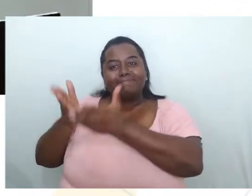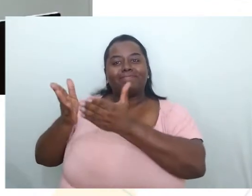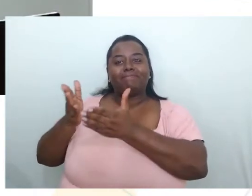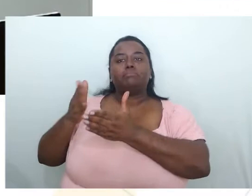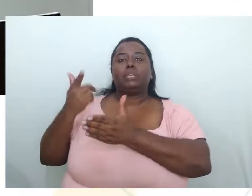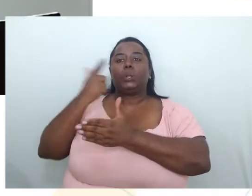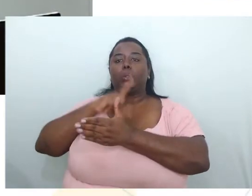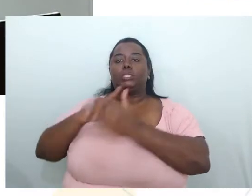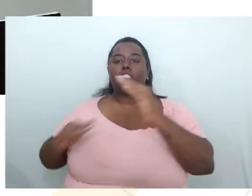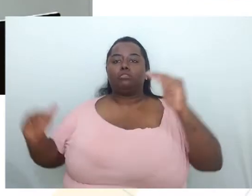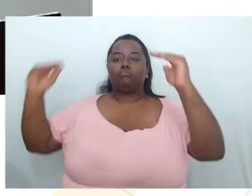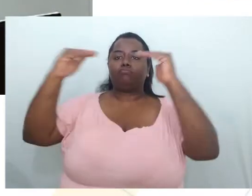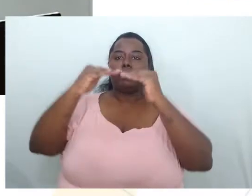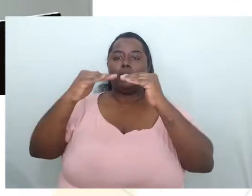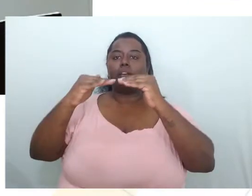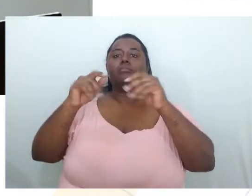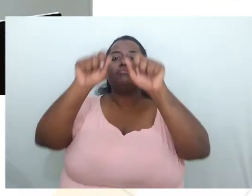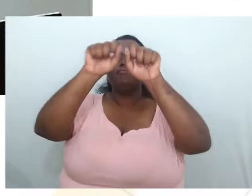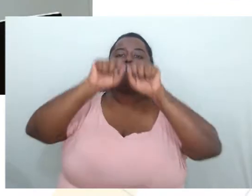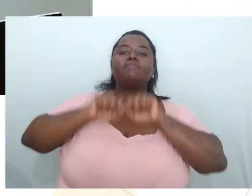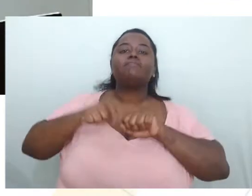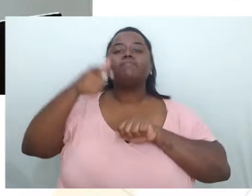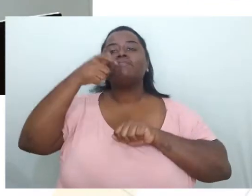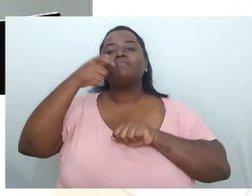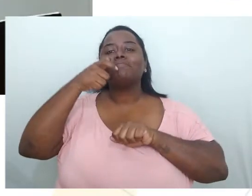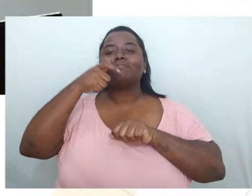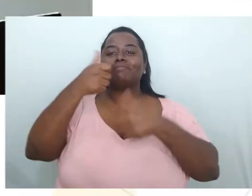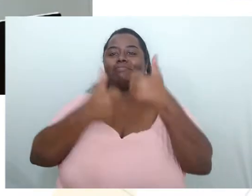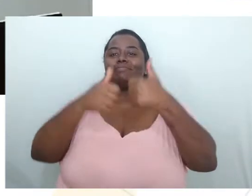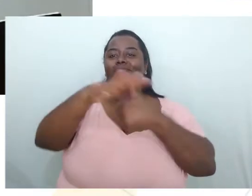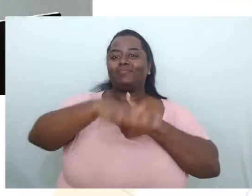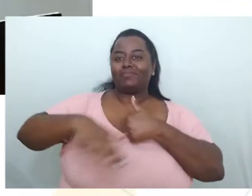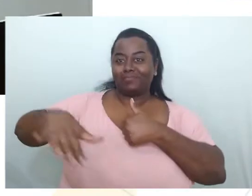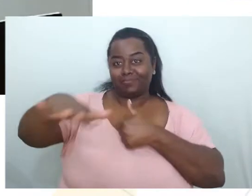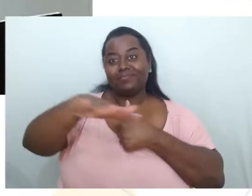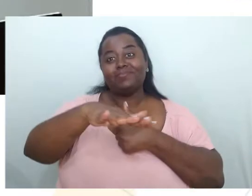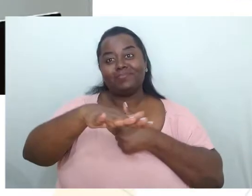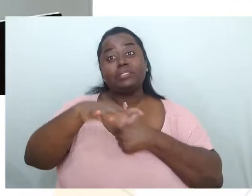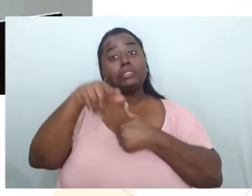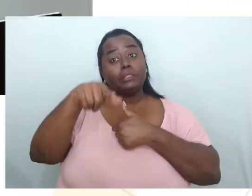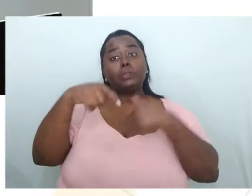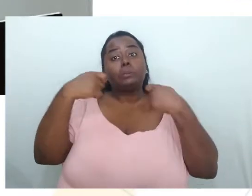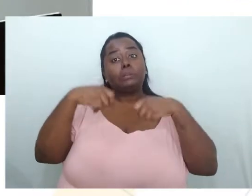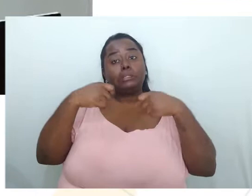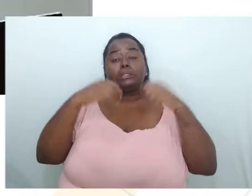start, this is what is called equality of opportunity not equal opportunity, but